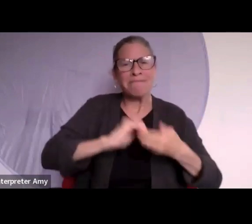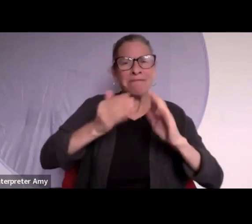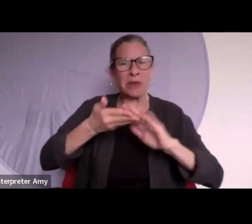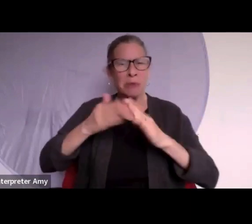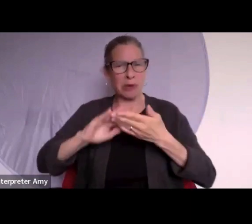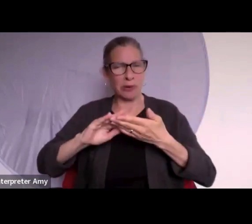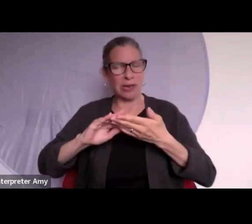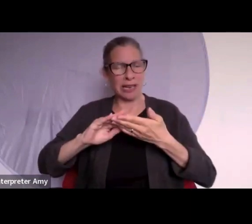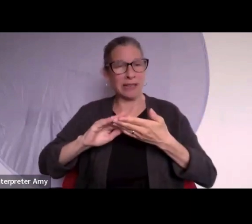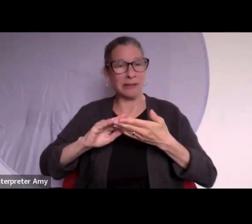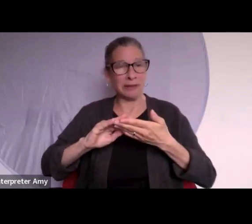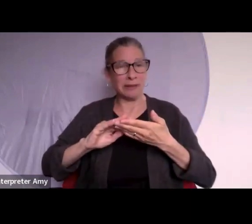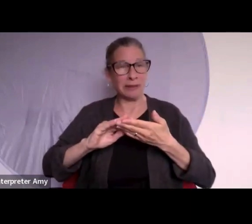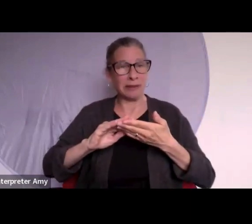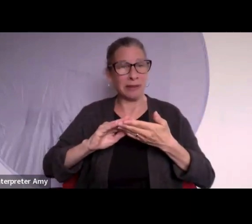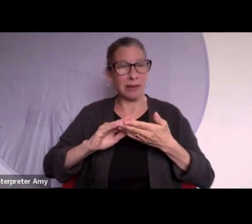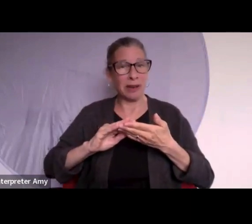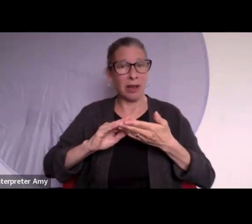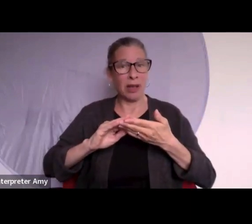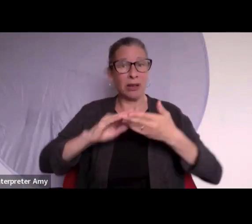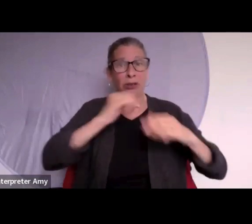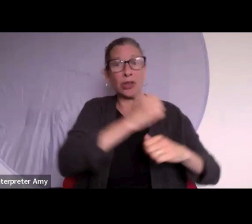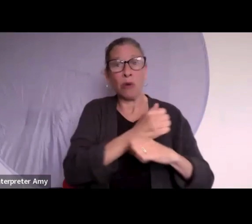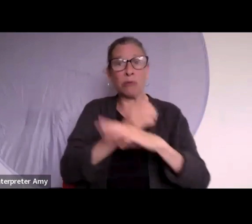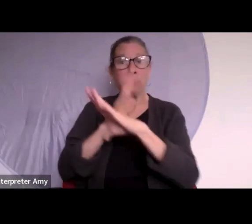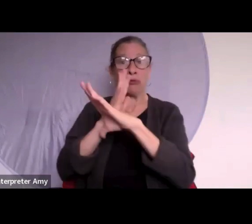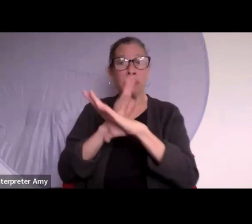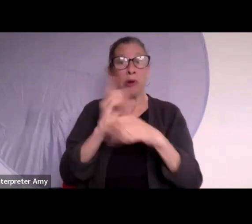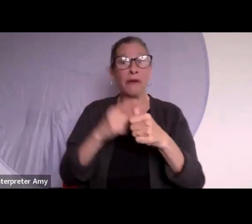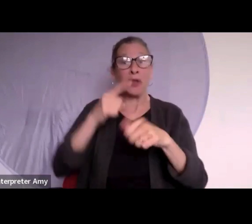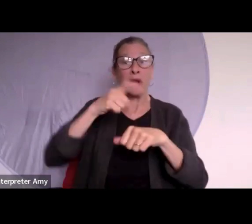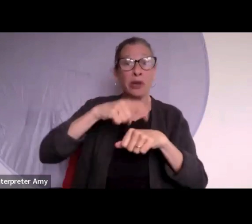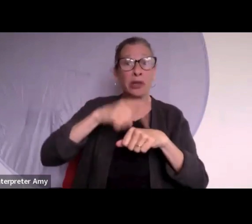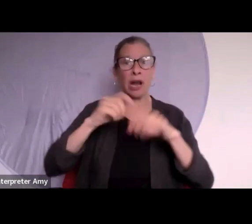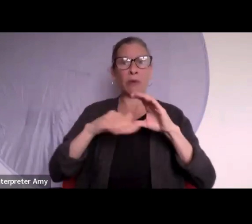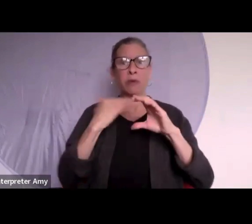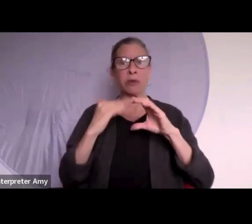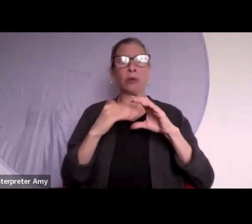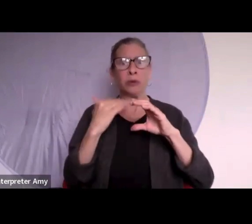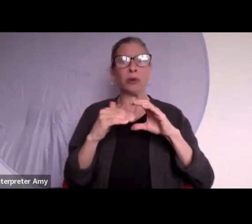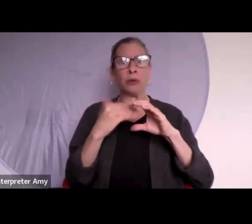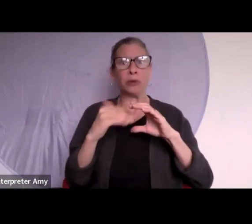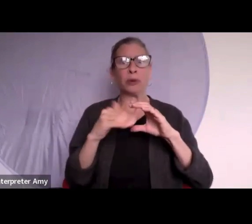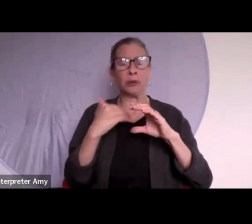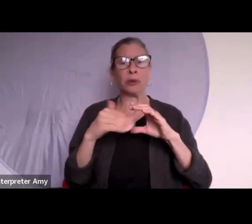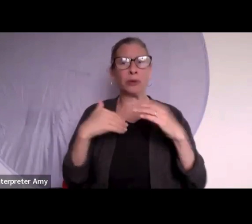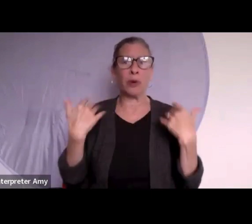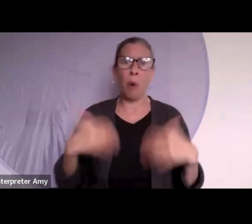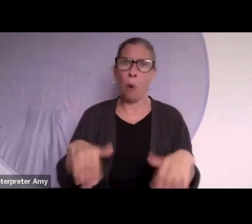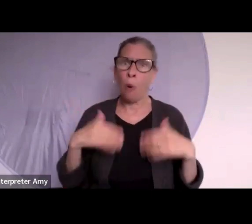so we when we went virtual for the first time we got all these emails from people saying how much you know, they've wanted to